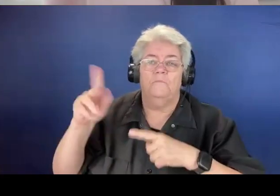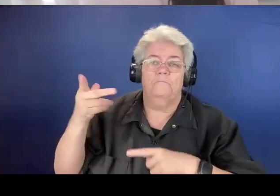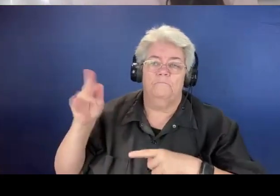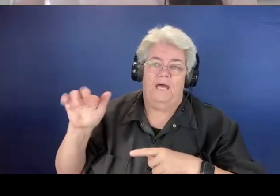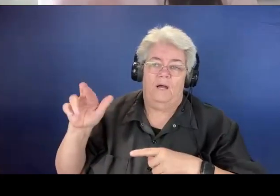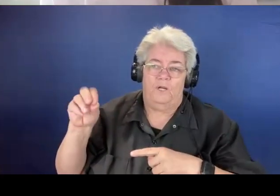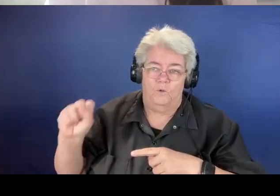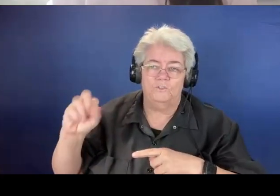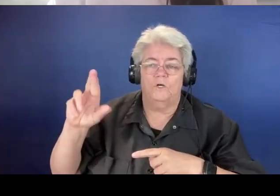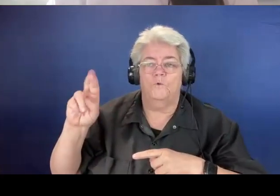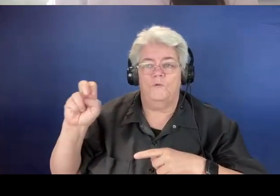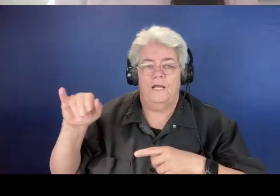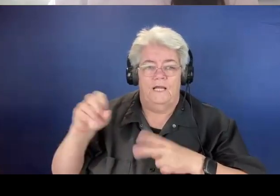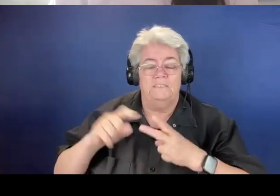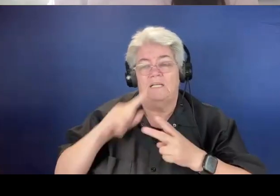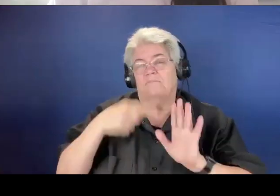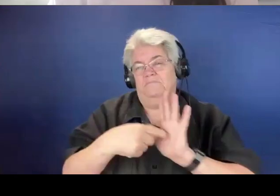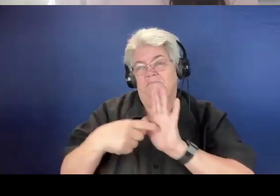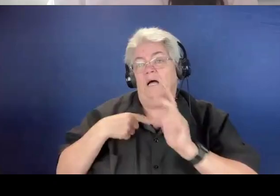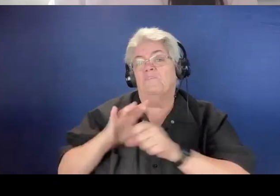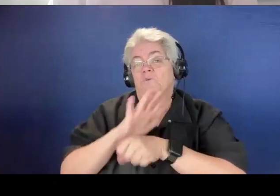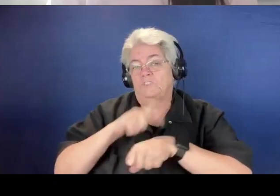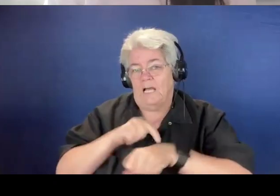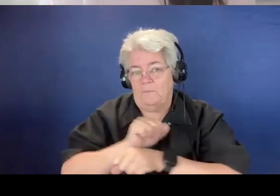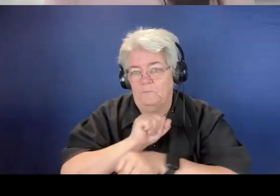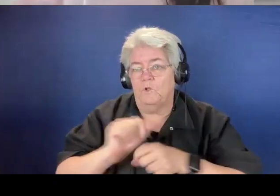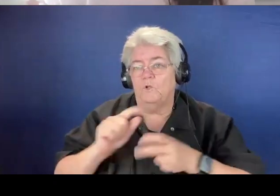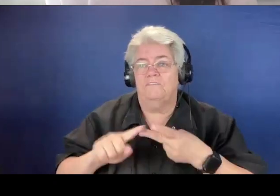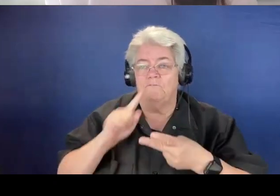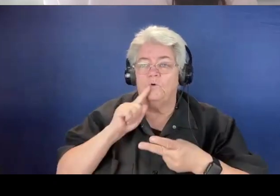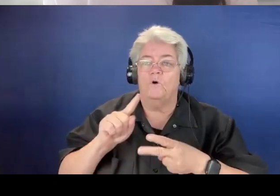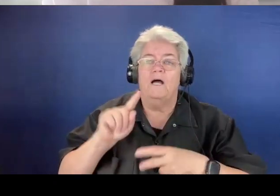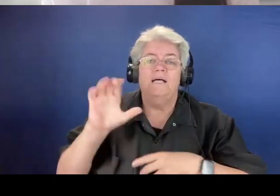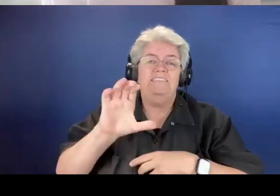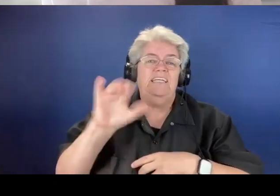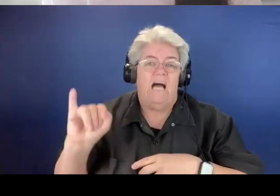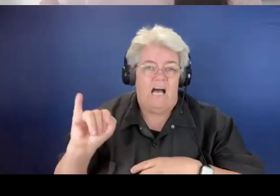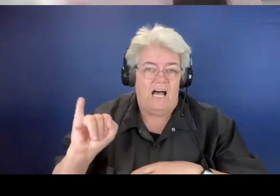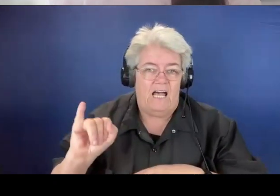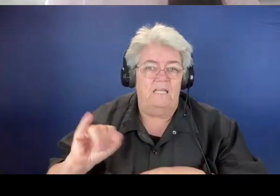My disclosure is I'm a full-time employee of Advanced Bionics, the cochlear implant company.